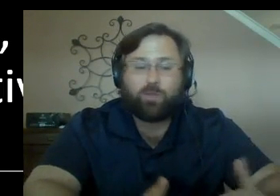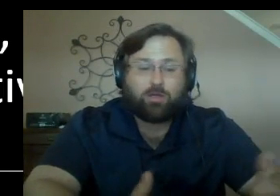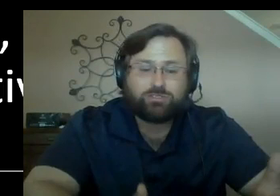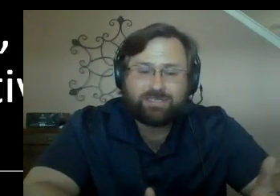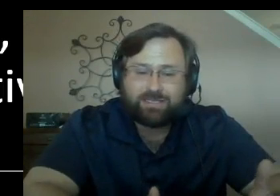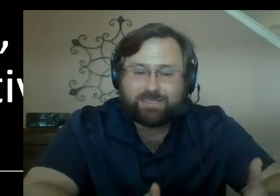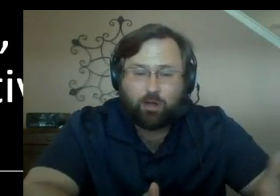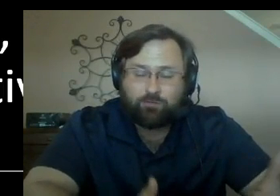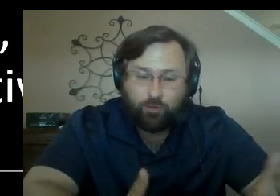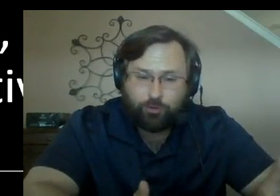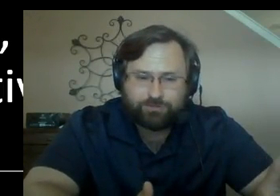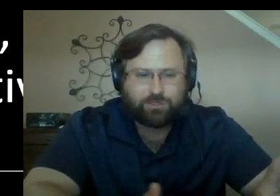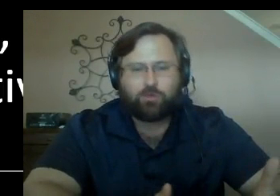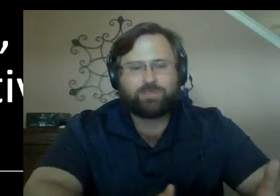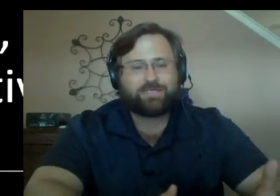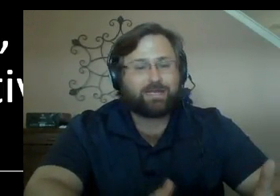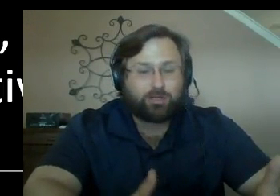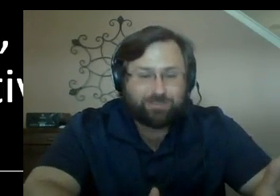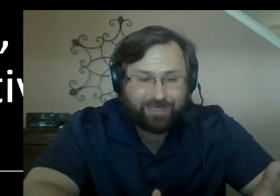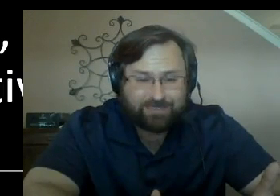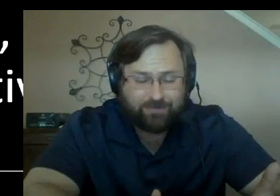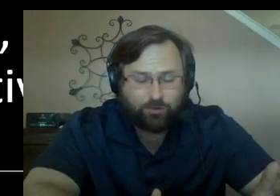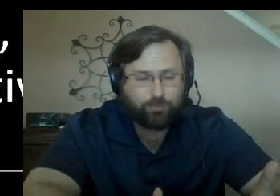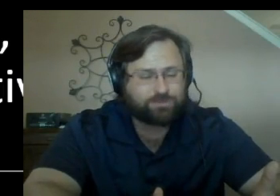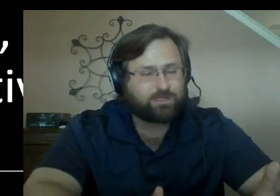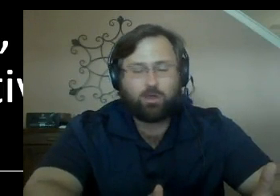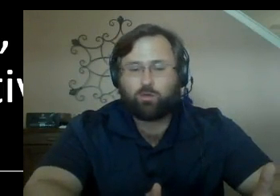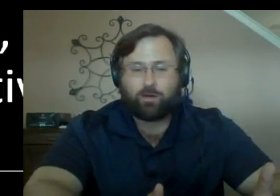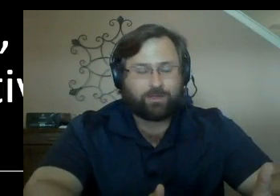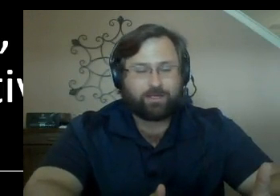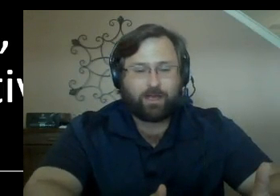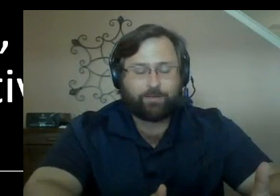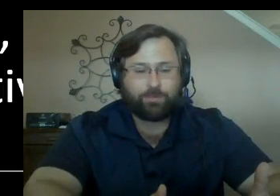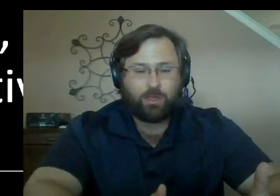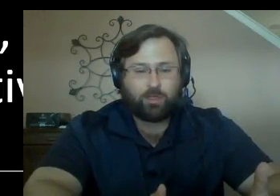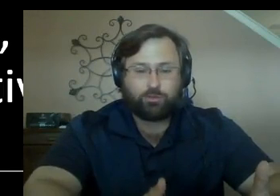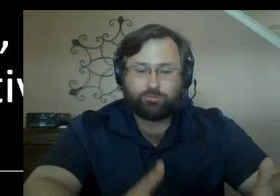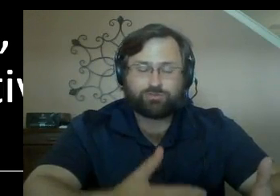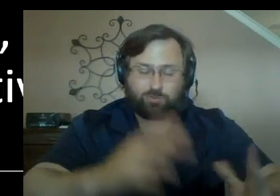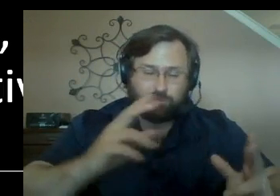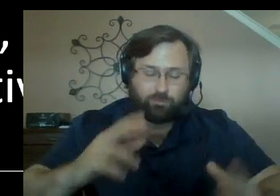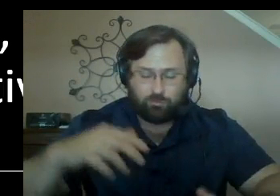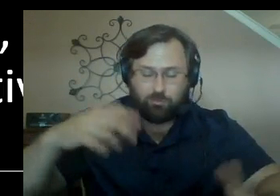we also see this in our verbs we see it in our depicting verbs where we use what we